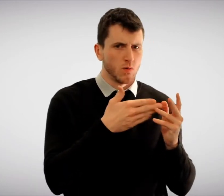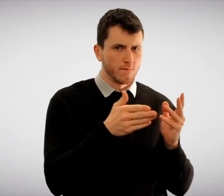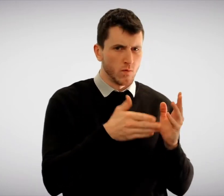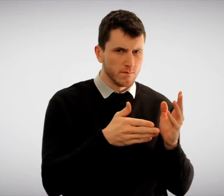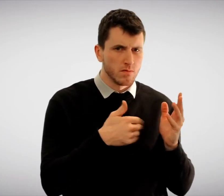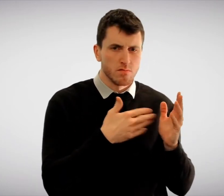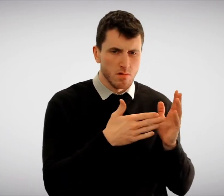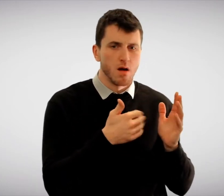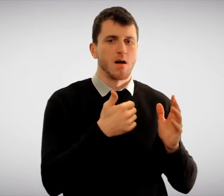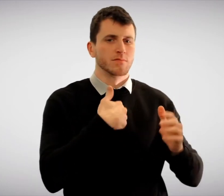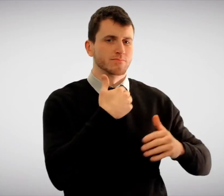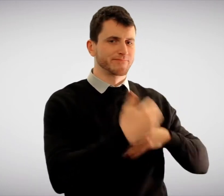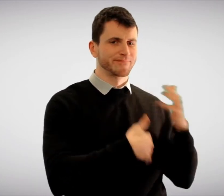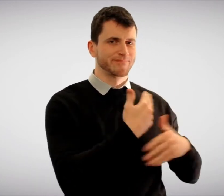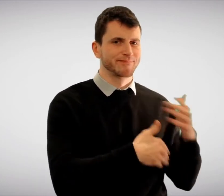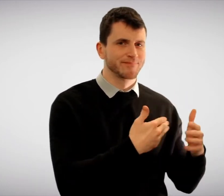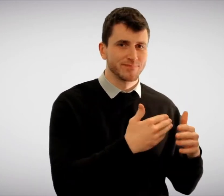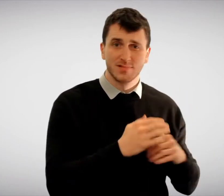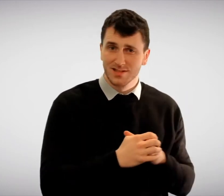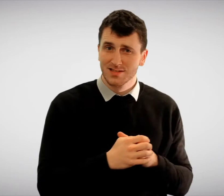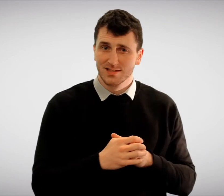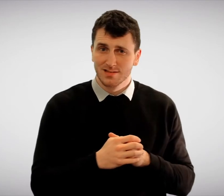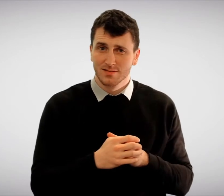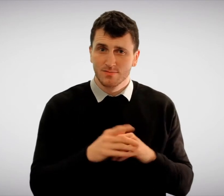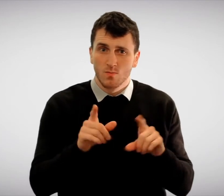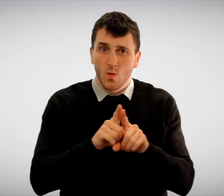It’s really helpful for us to know what’s working and what isn’t so that we can change things.